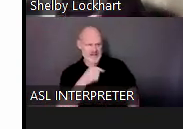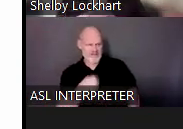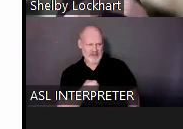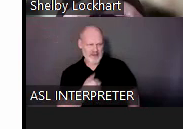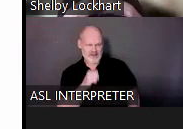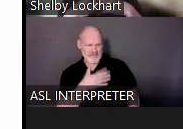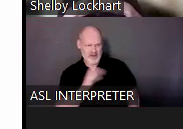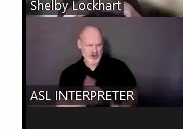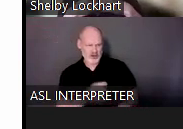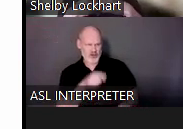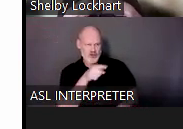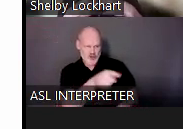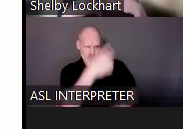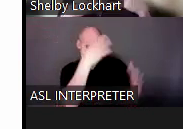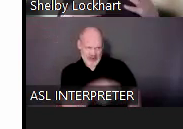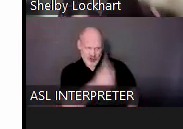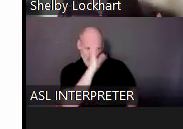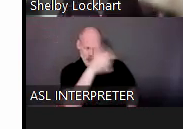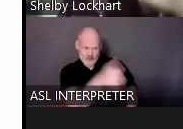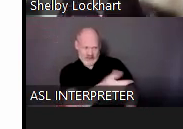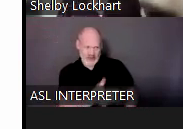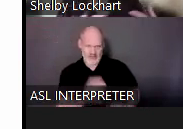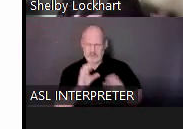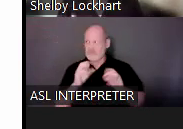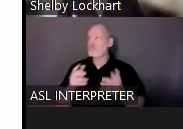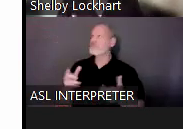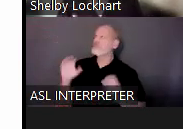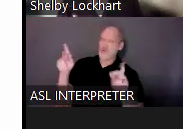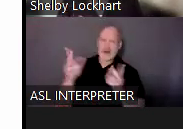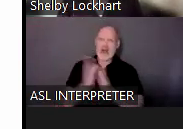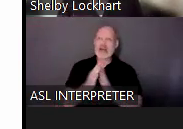Nobody asked me how I wanted to be a part or define our culture,